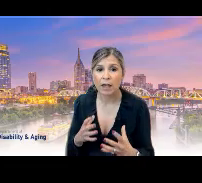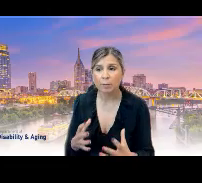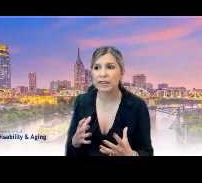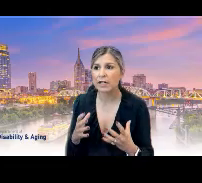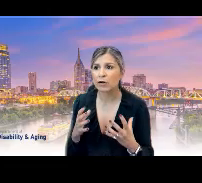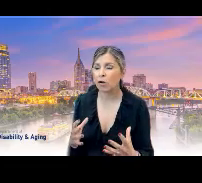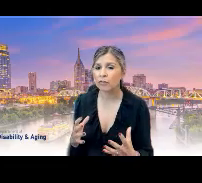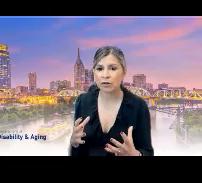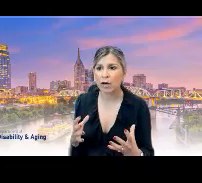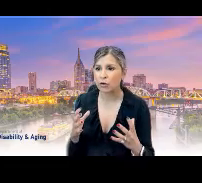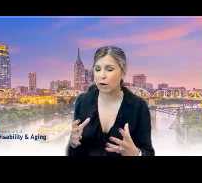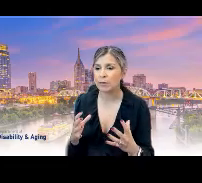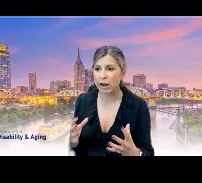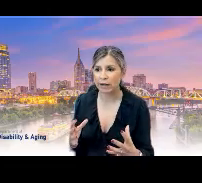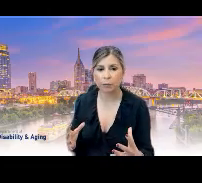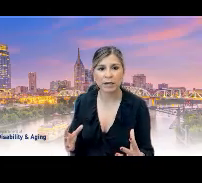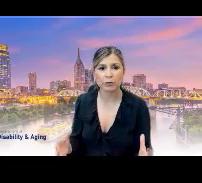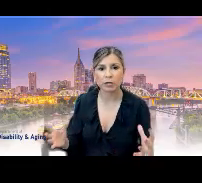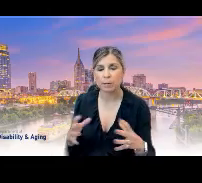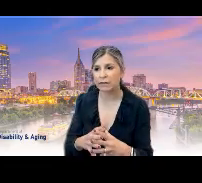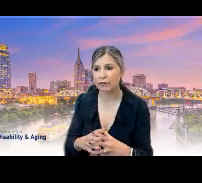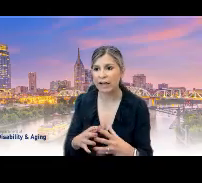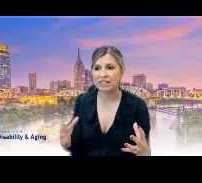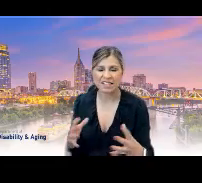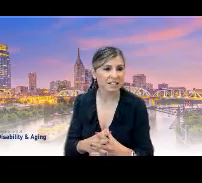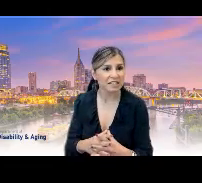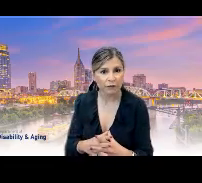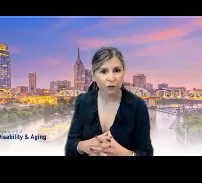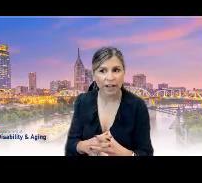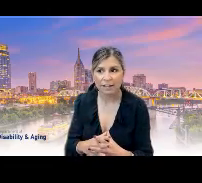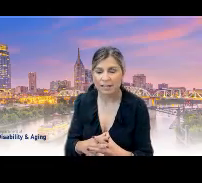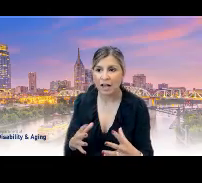but they are also a great way for people to make friends, get to see friends.